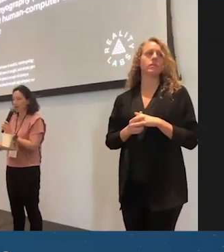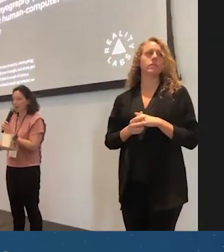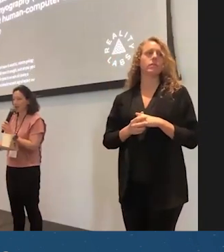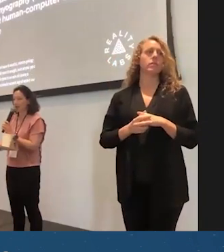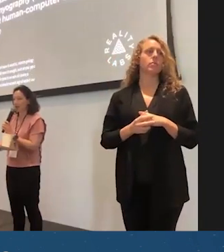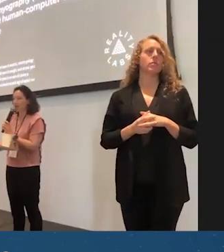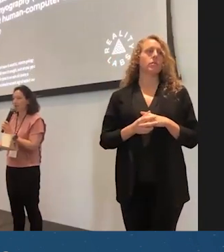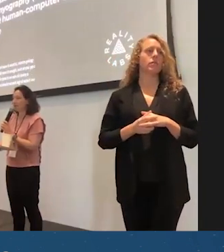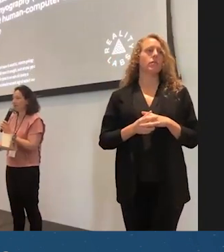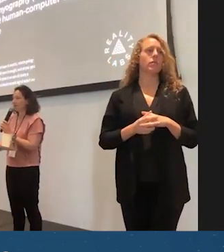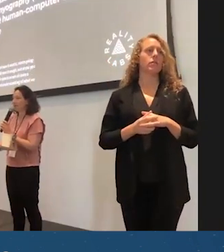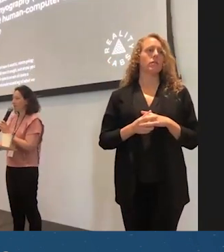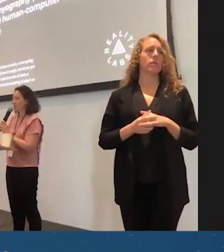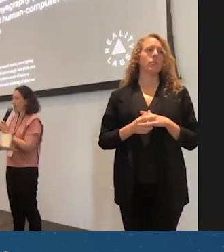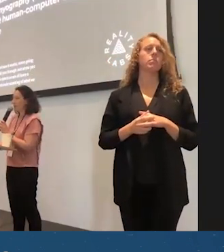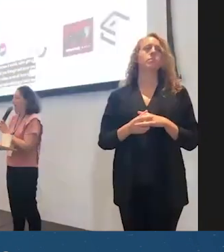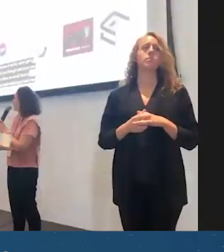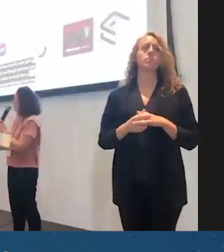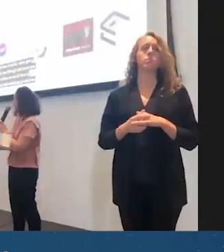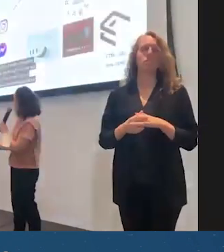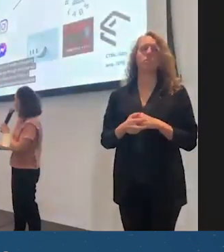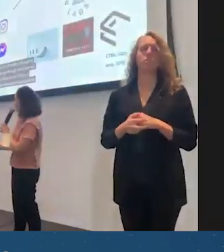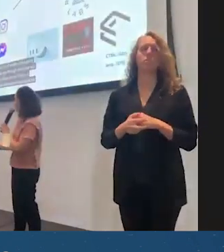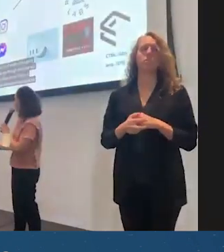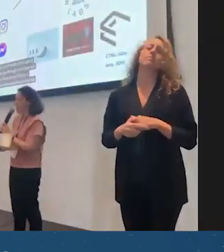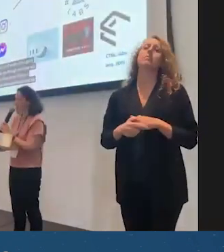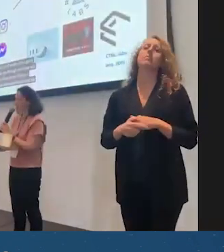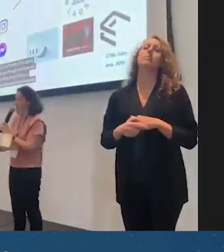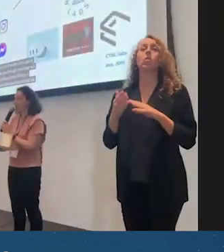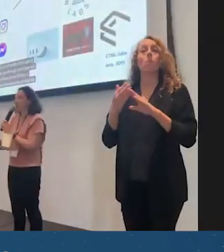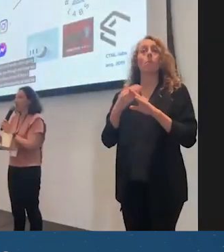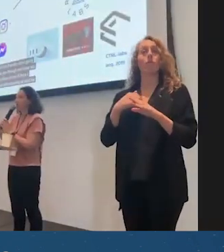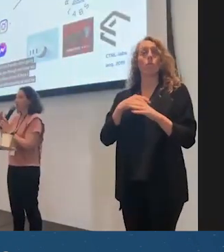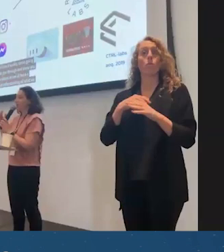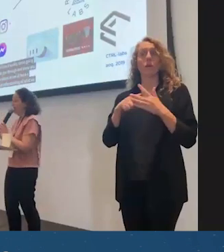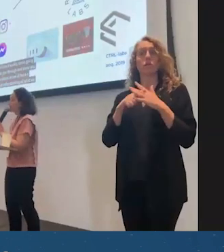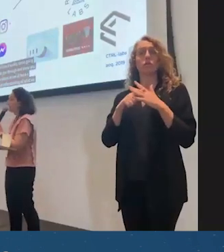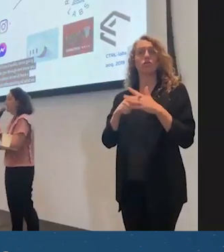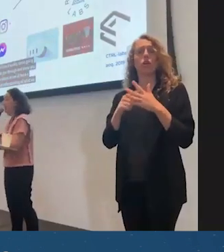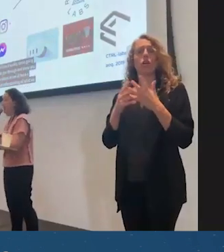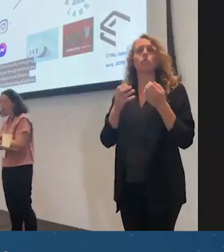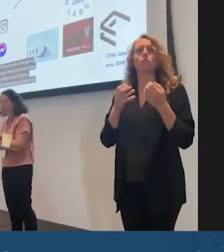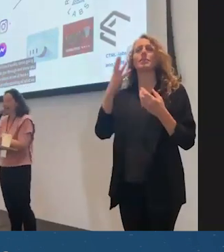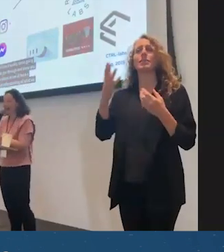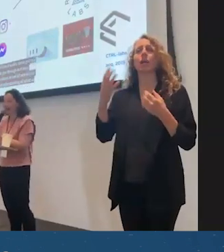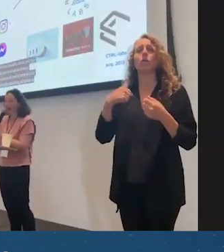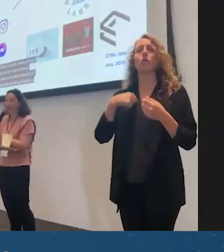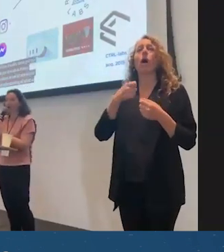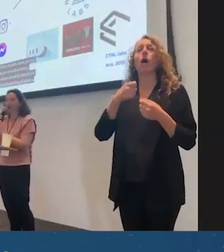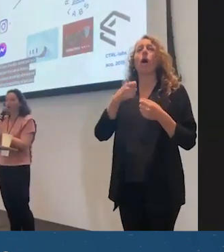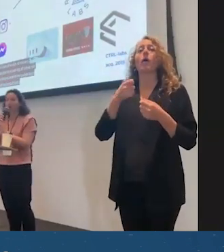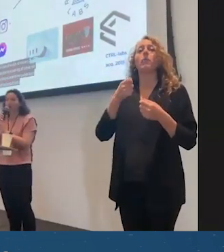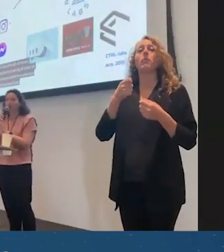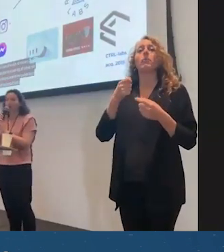Make sure can advance videos here. And before I jump in, I just wanted to say that I'm speaking on behalf of our group, which